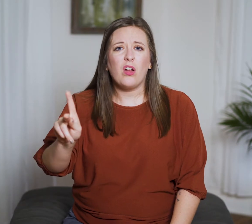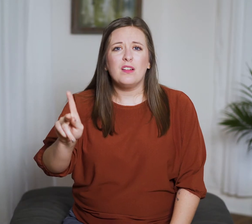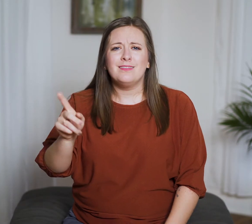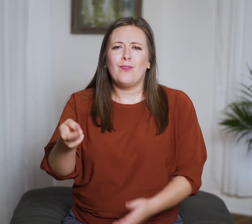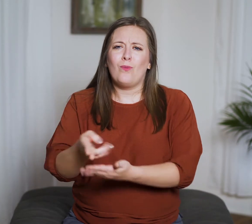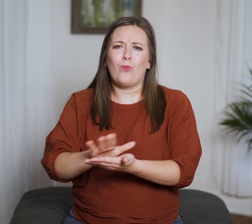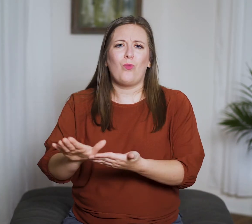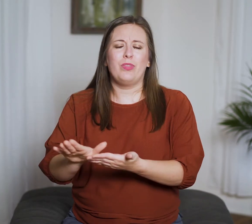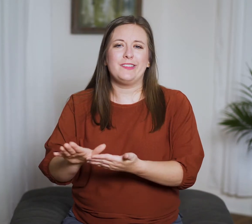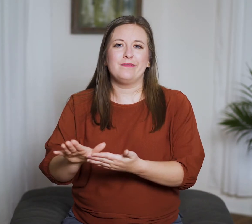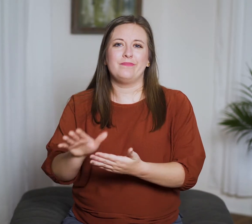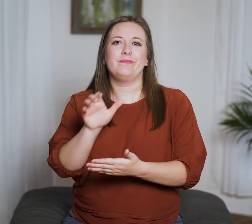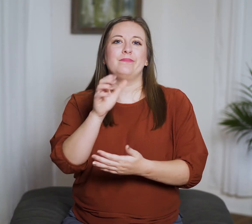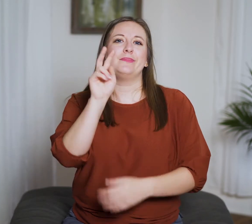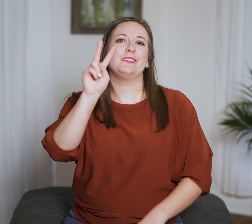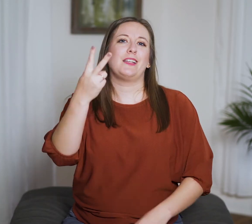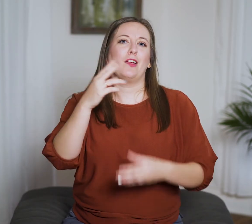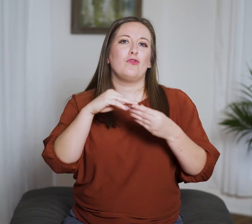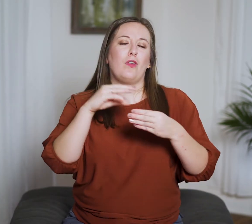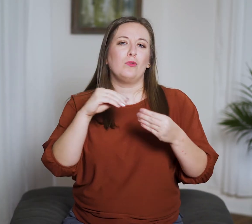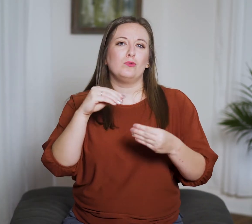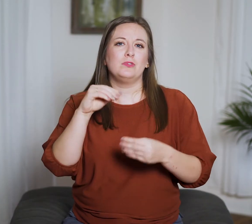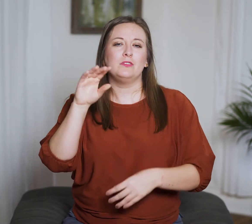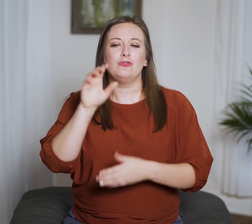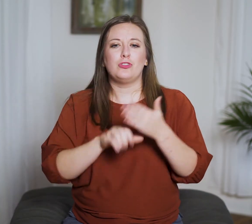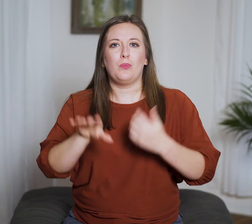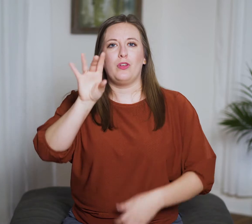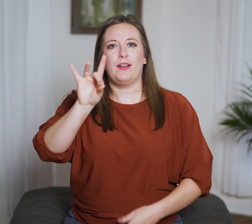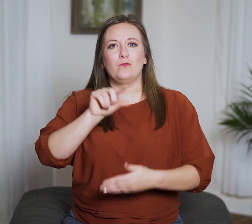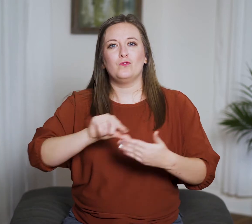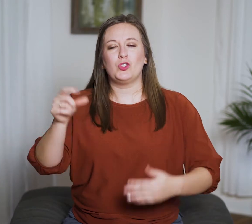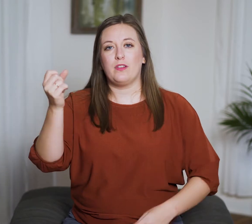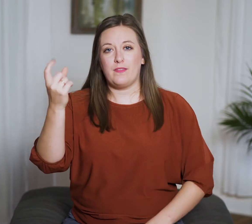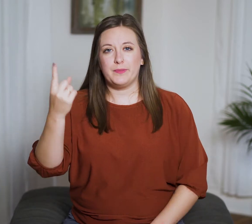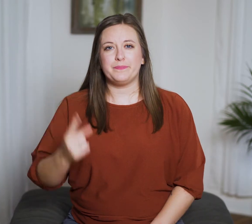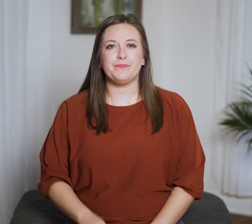has come are holy” (2 Chronicles 8:11).